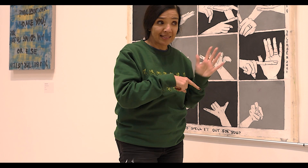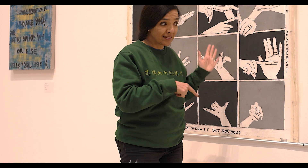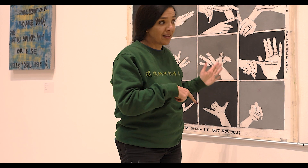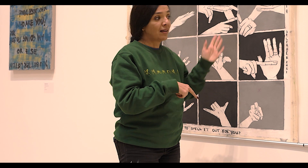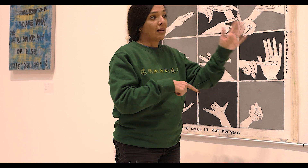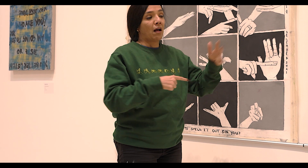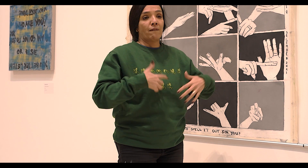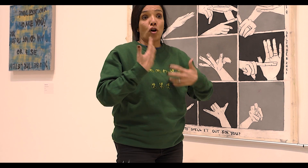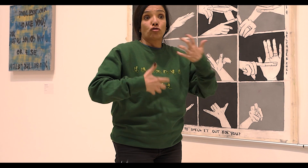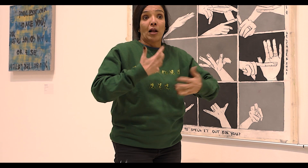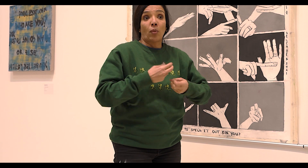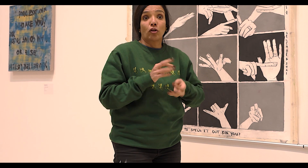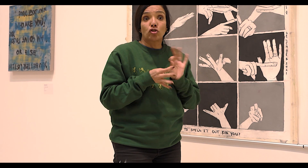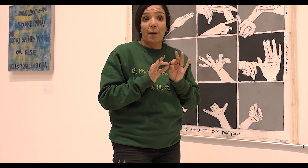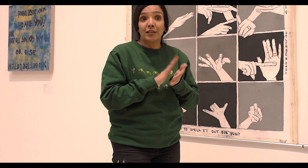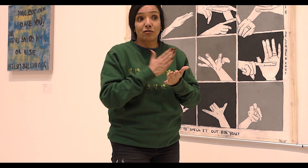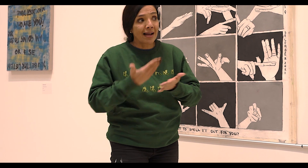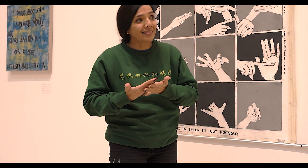The British Sign Language Act,